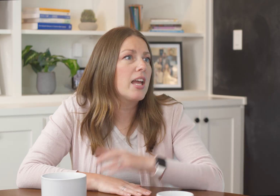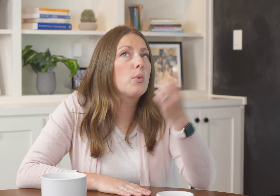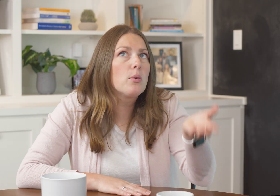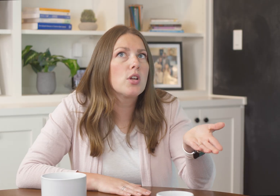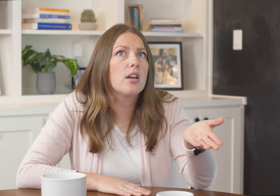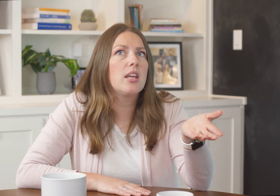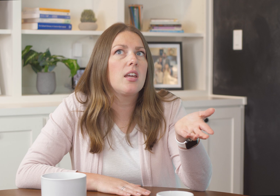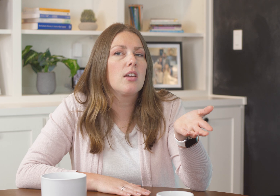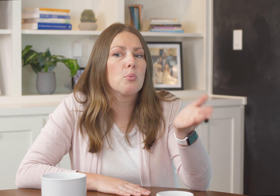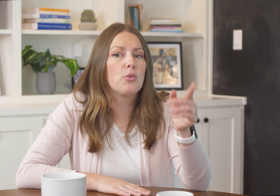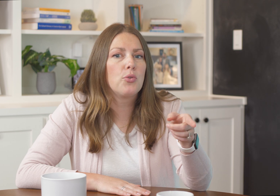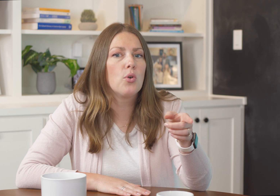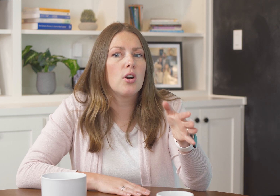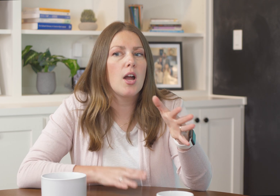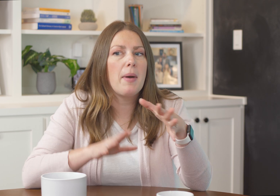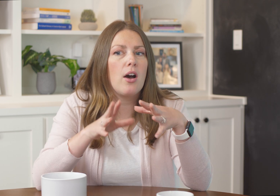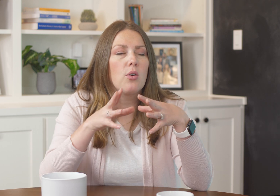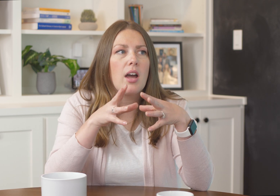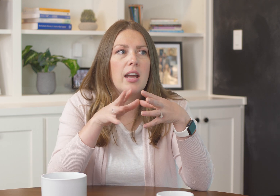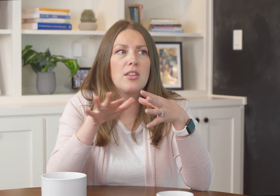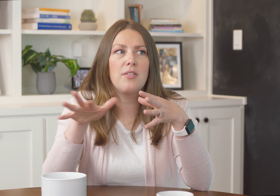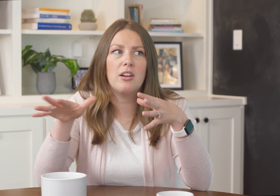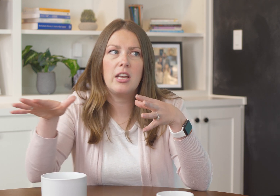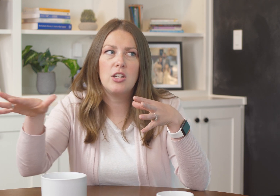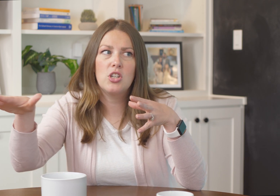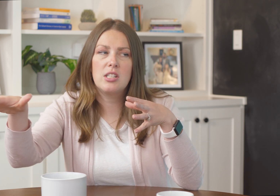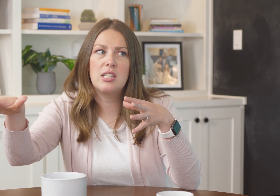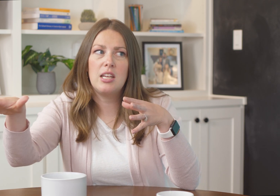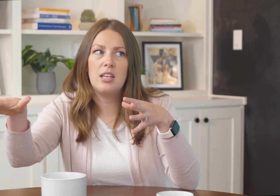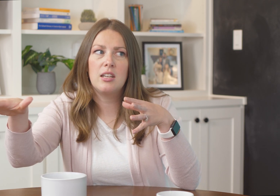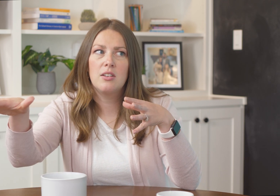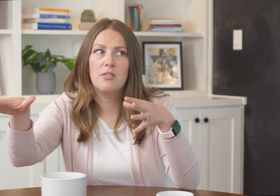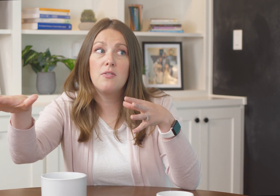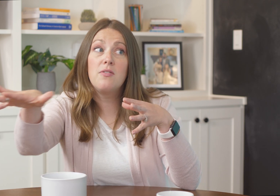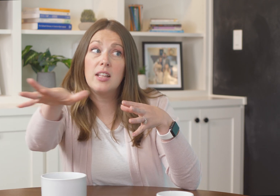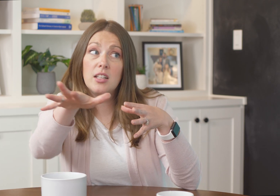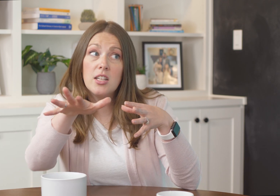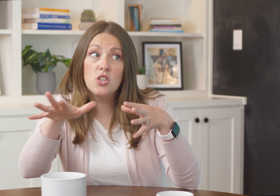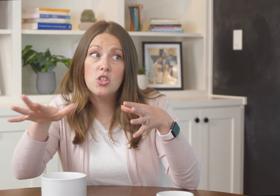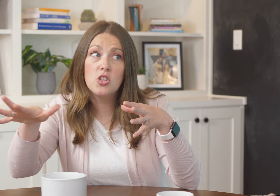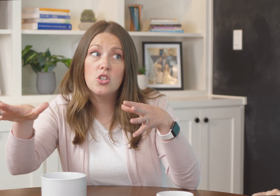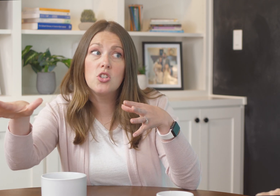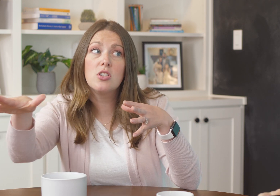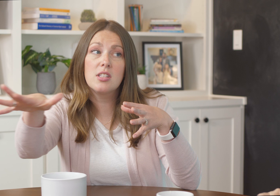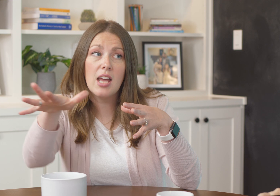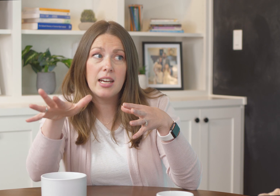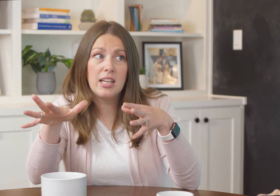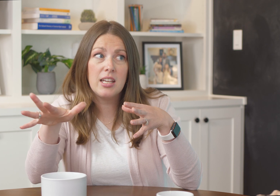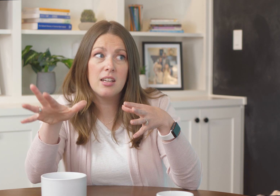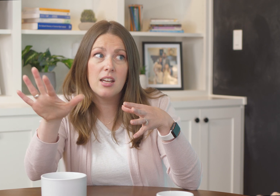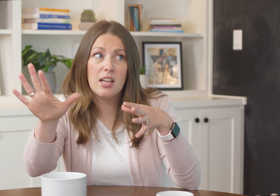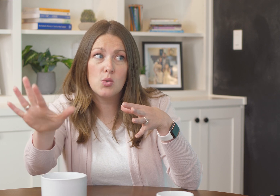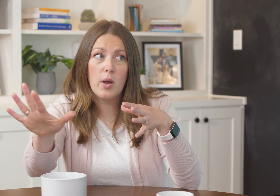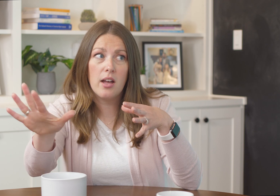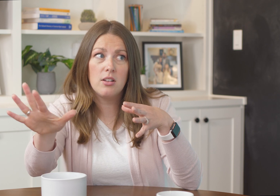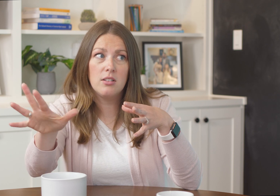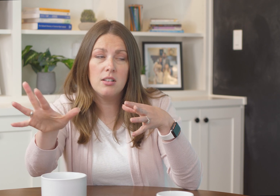And we were talking before about kind of the variations in village signing as well.